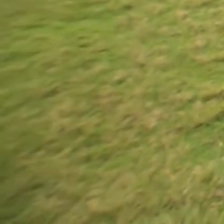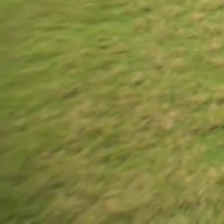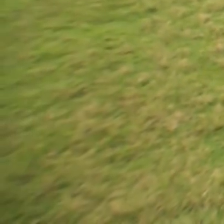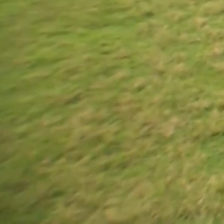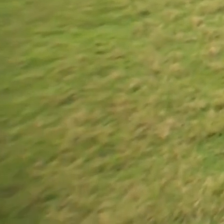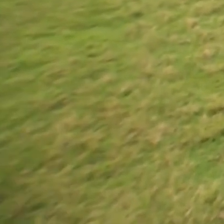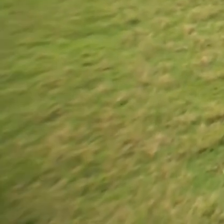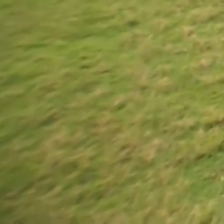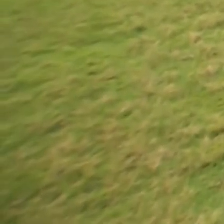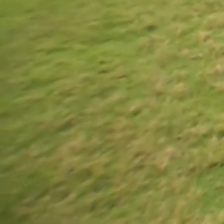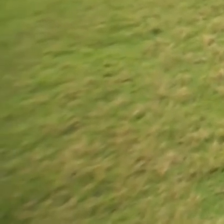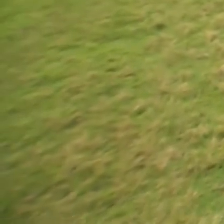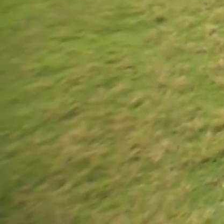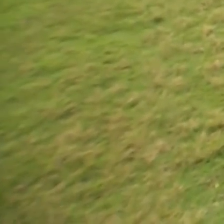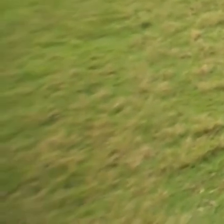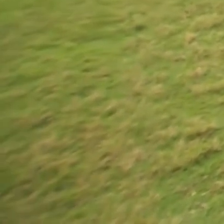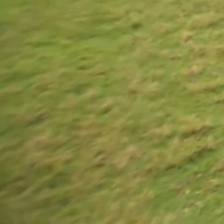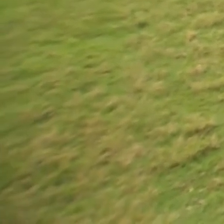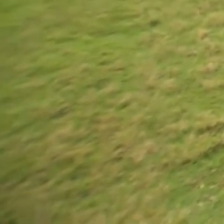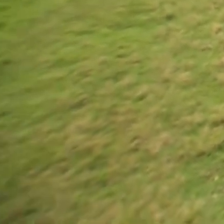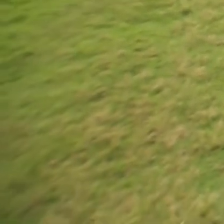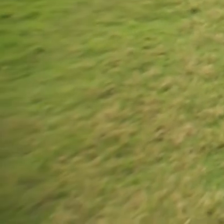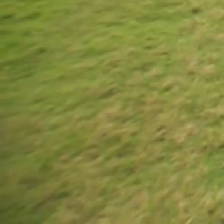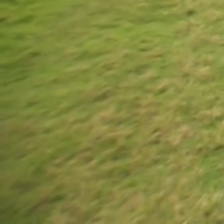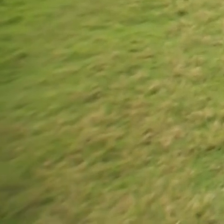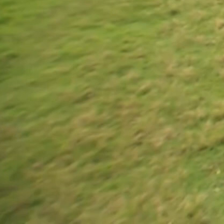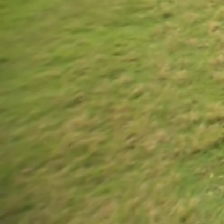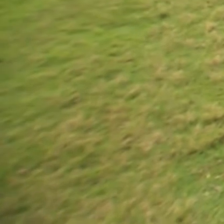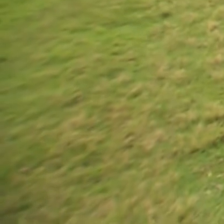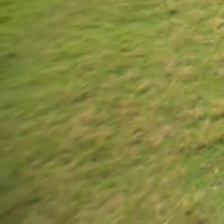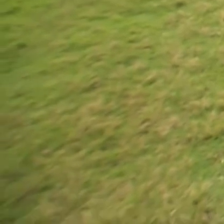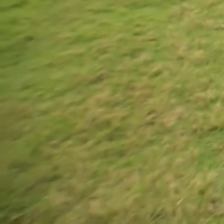Our third exercise for today is the pivot. One we love in boxing!